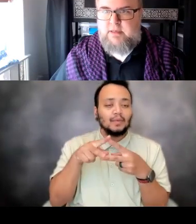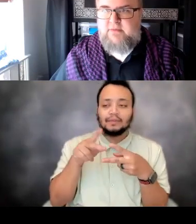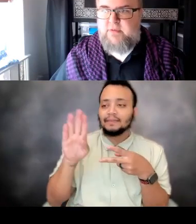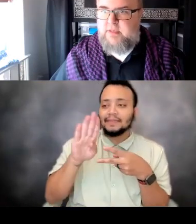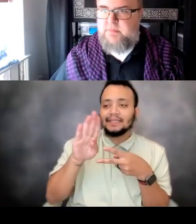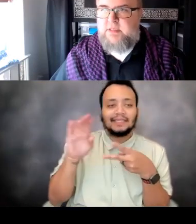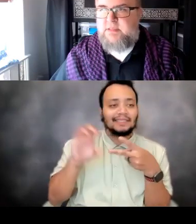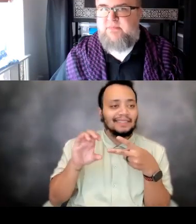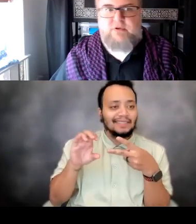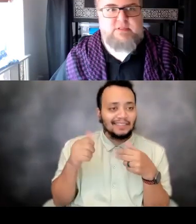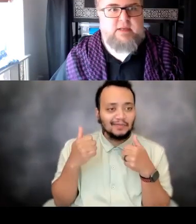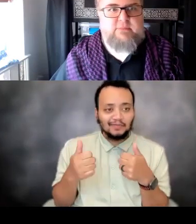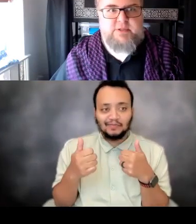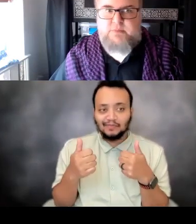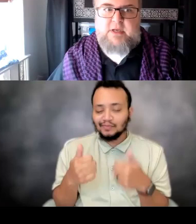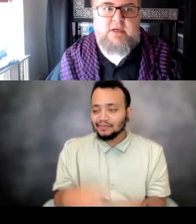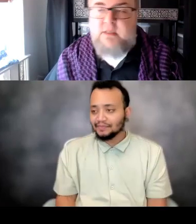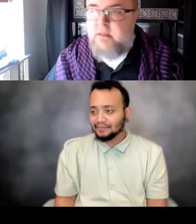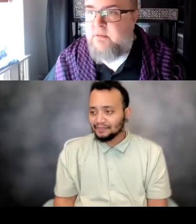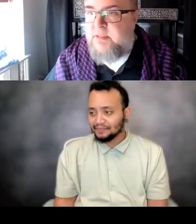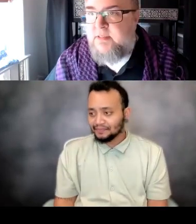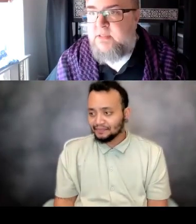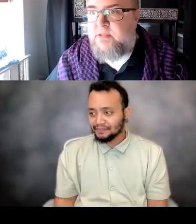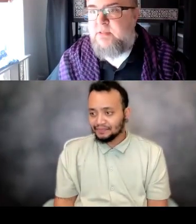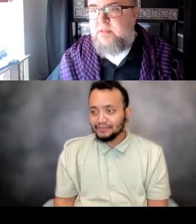And I definitely am seeing some folks that have participated in a listening session,